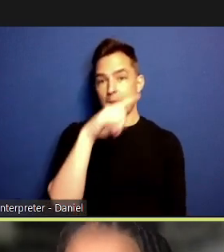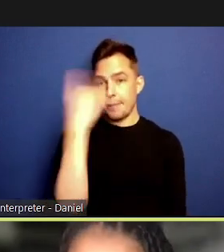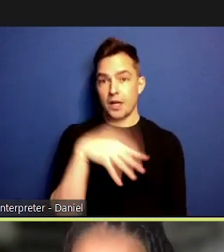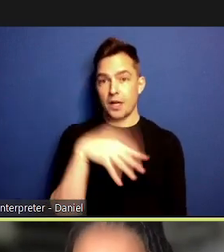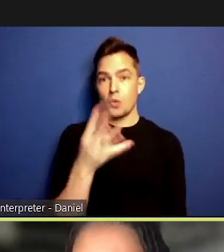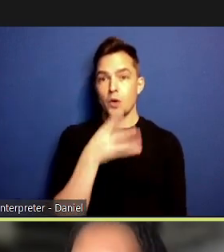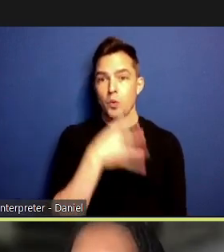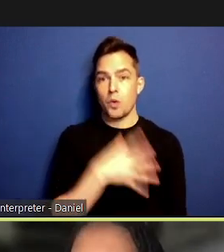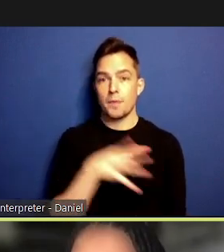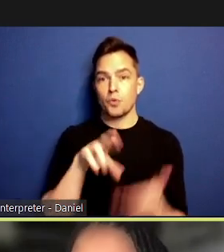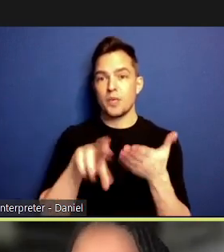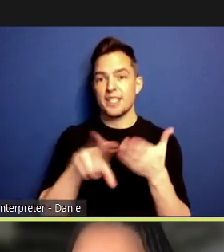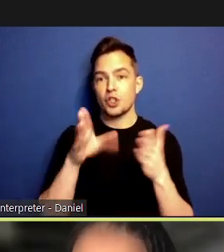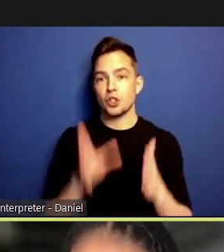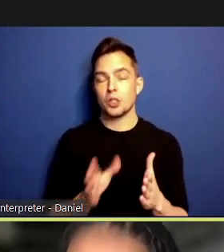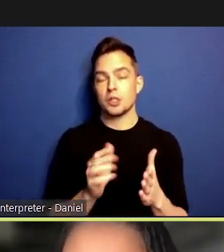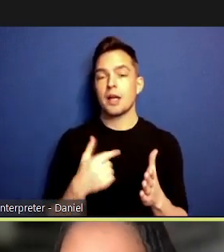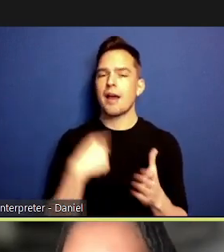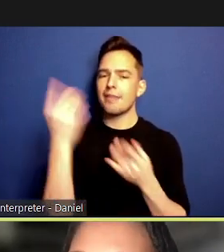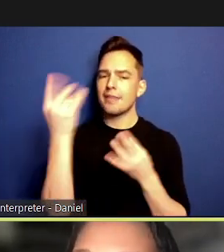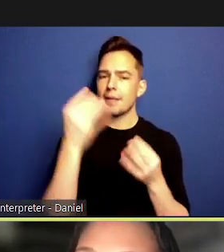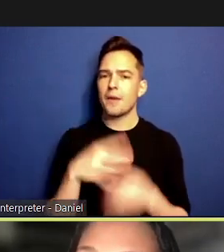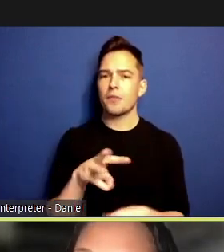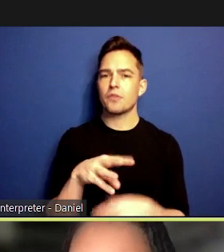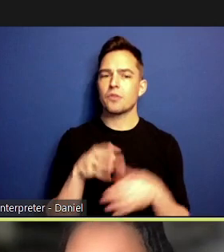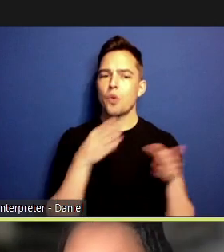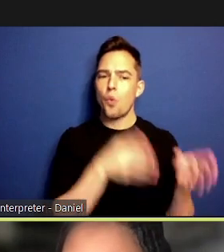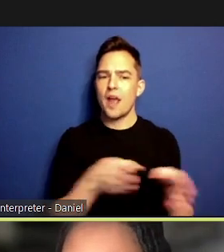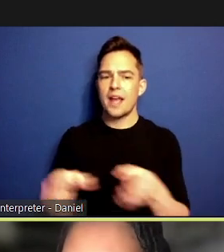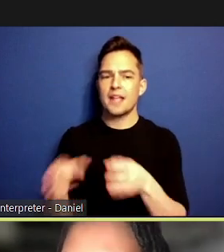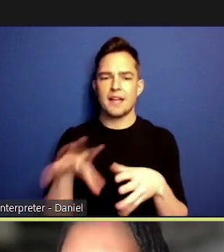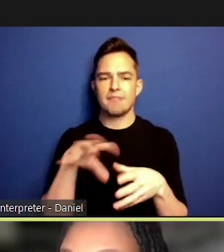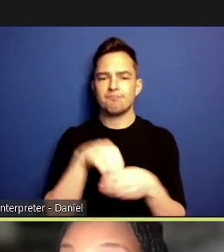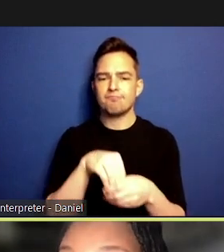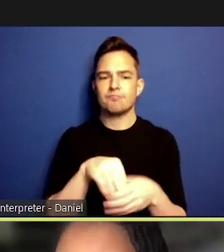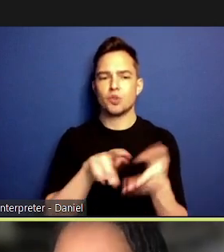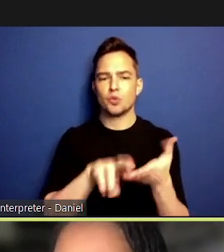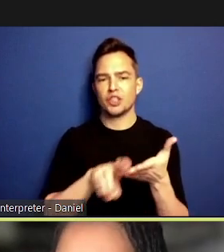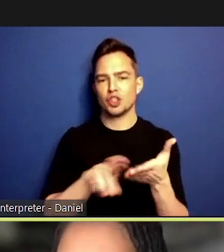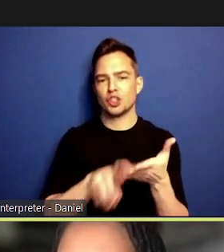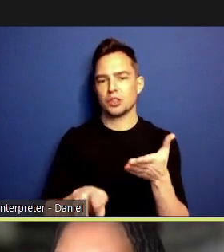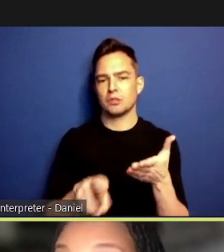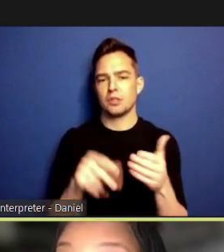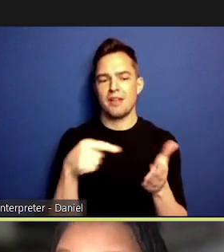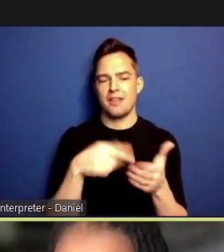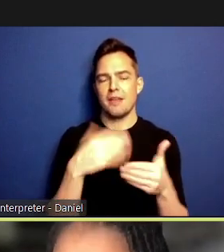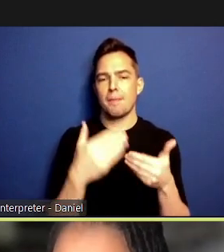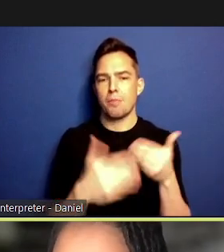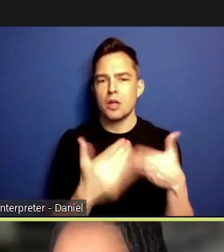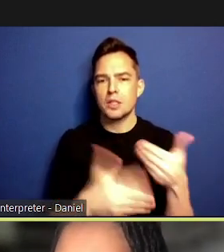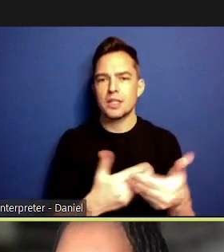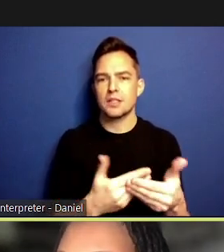researcher, I think about the ways in which I do research, the process, the production,